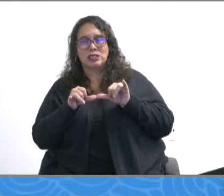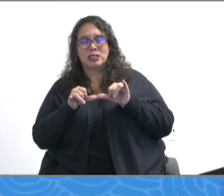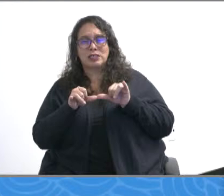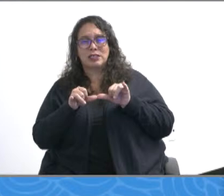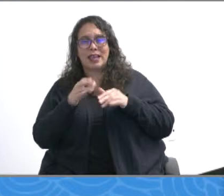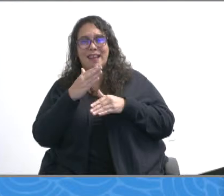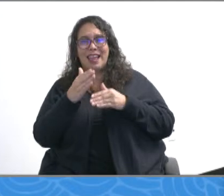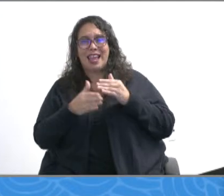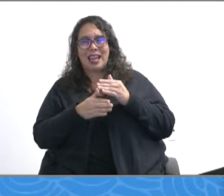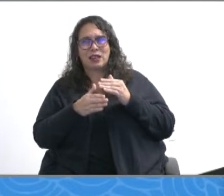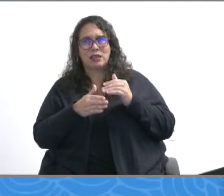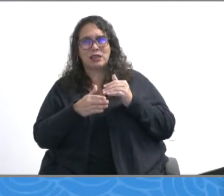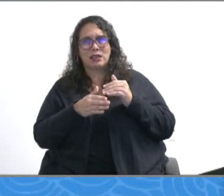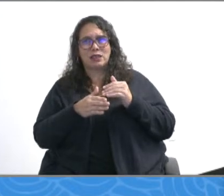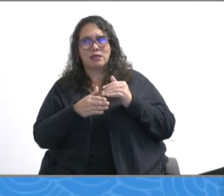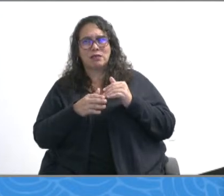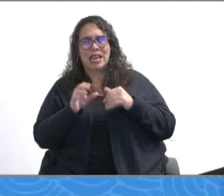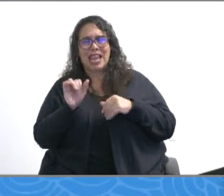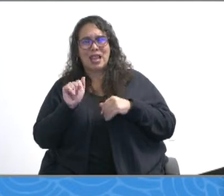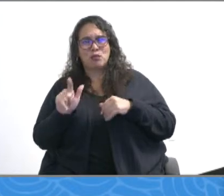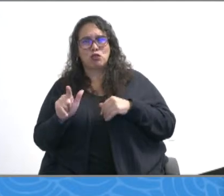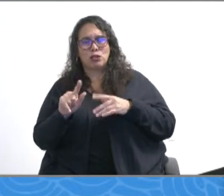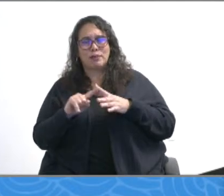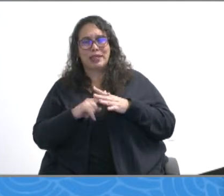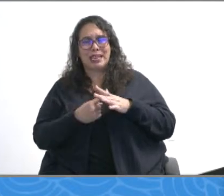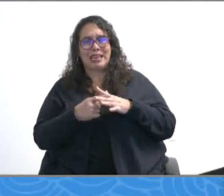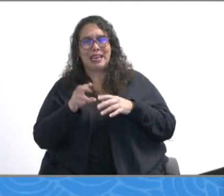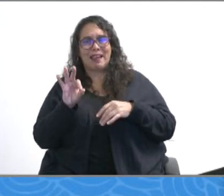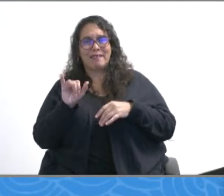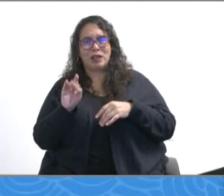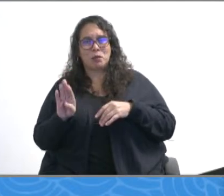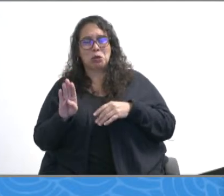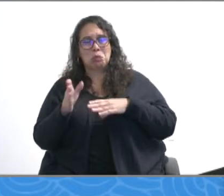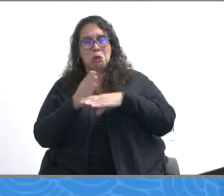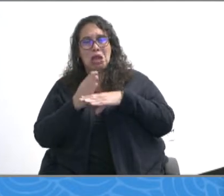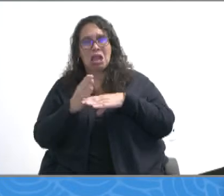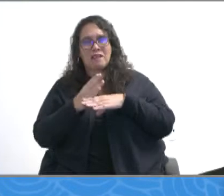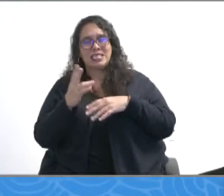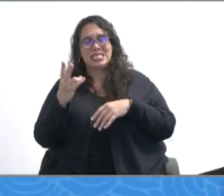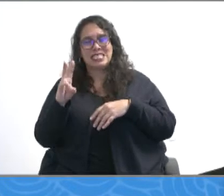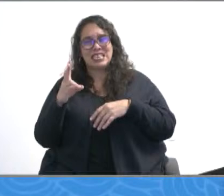the beginning of February. We averaged about 1700 views